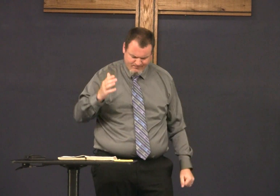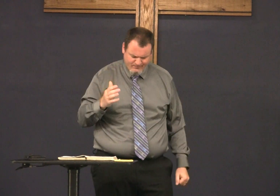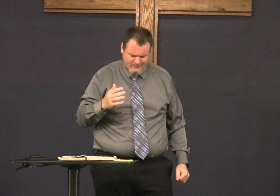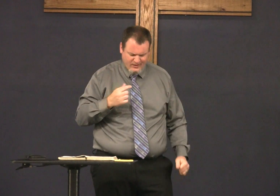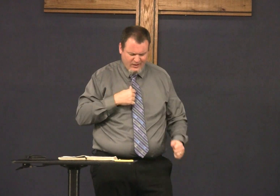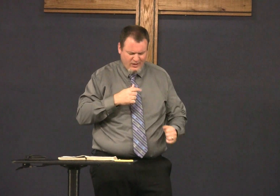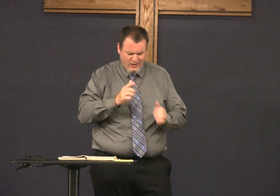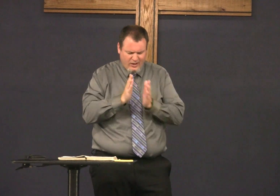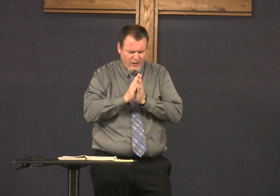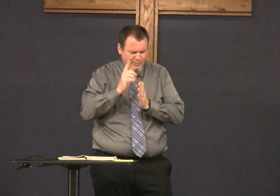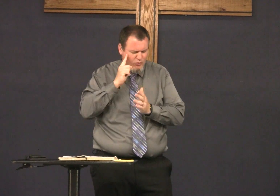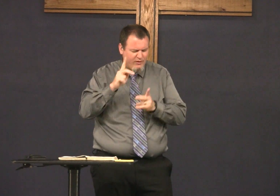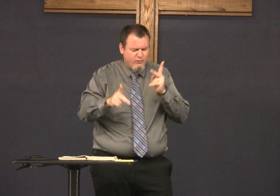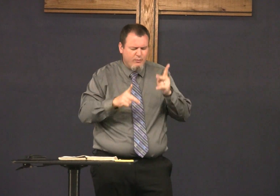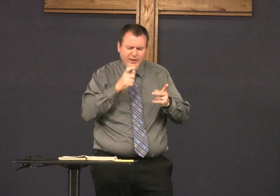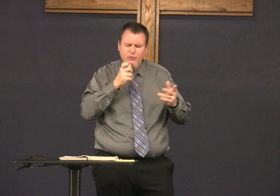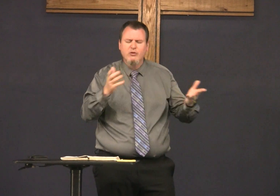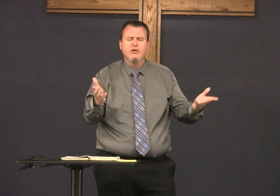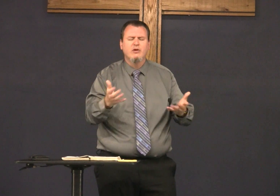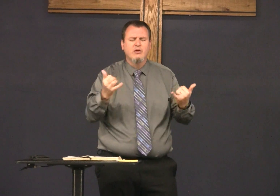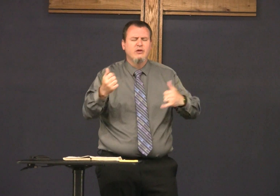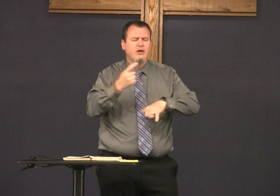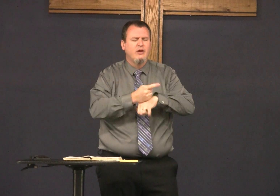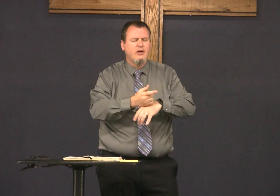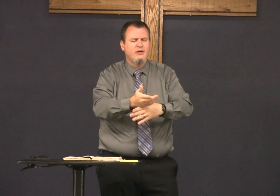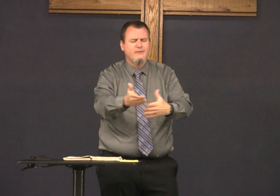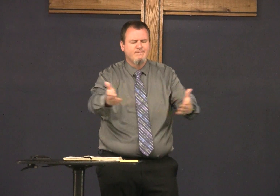we need you I pray for the people here today